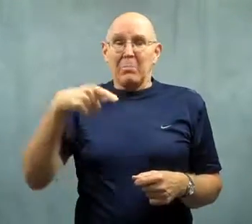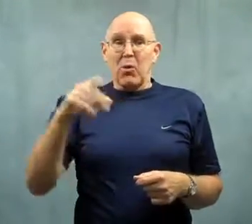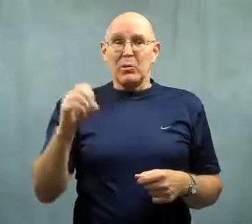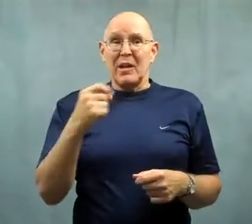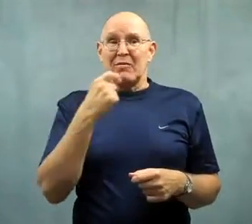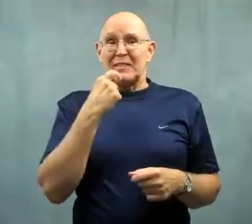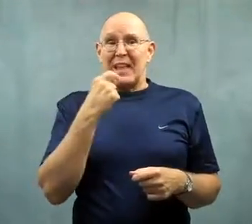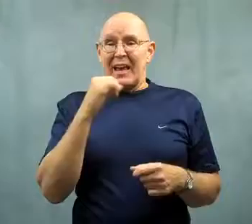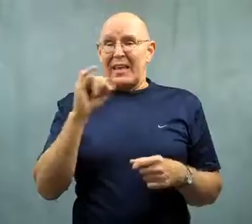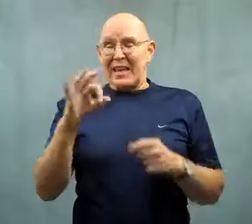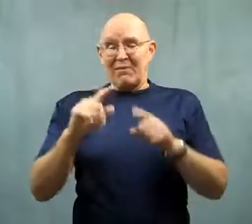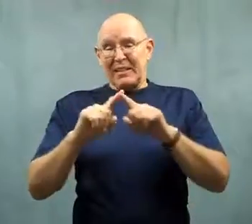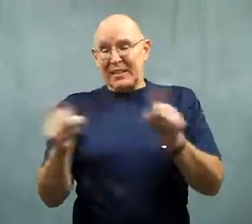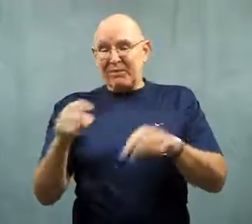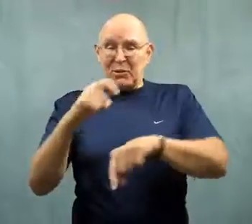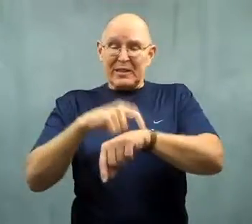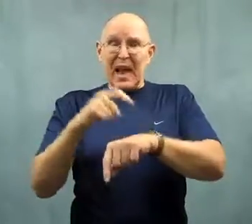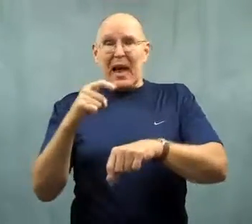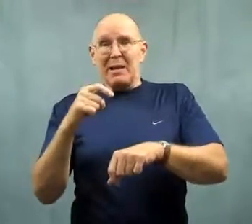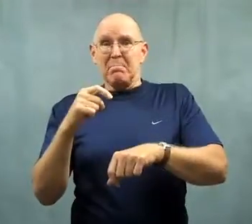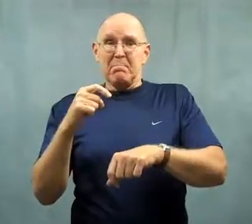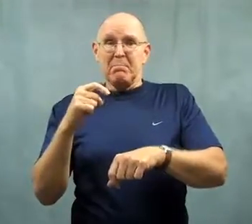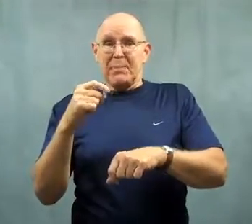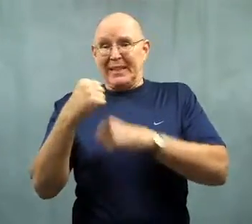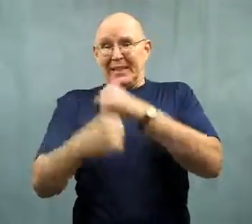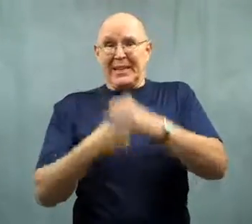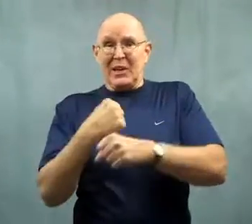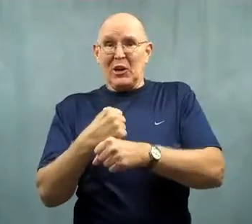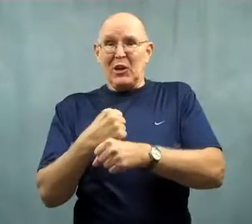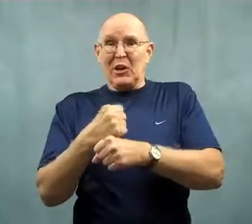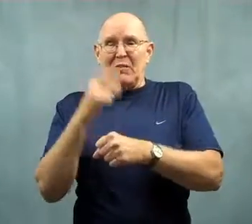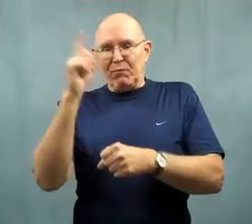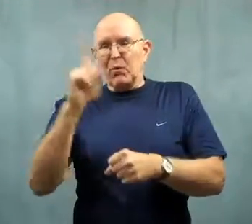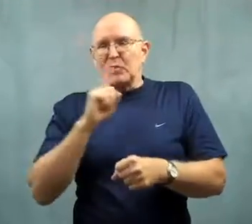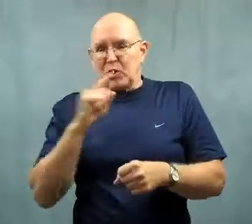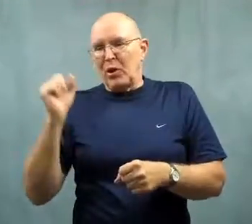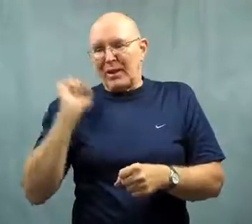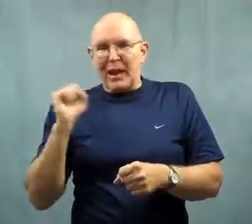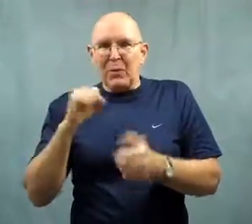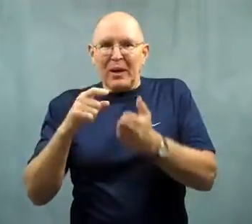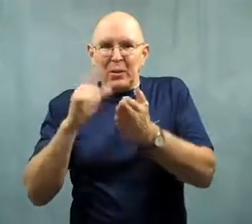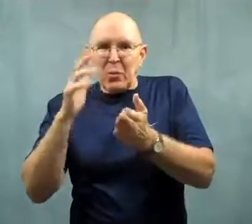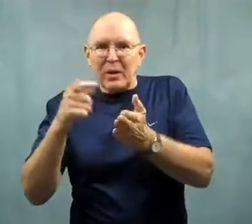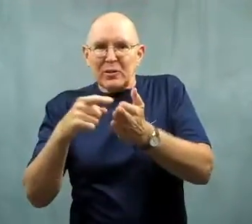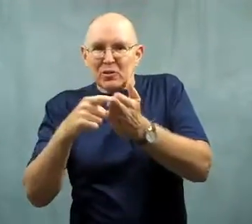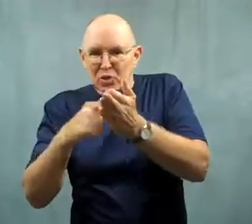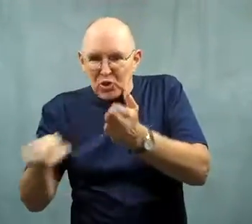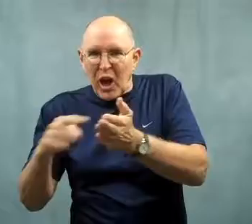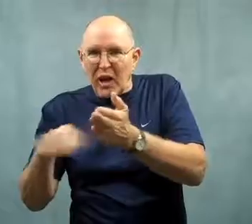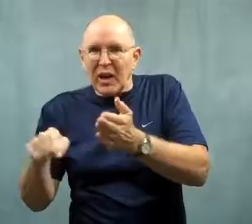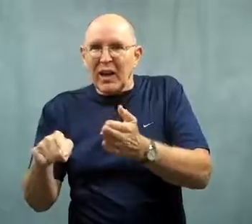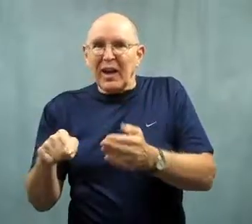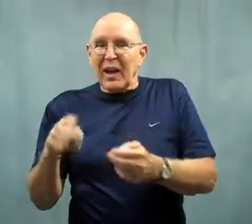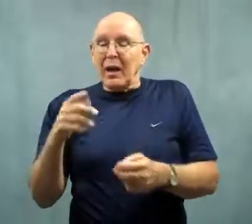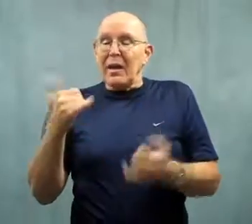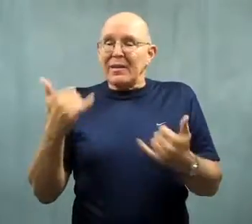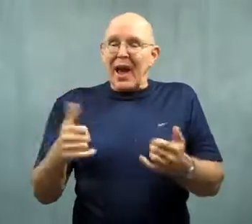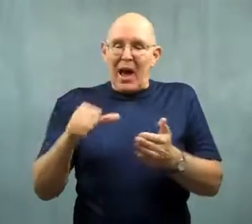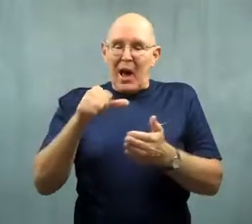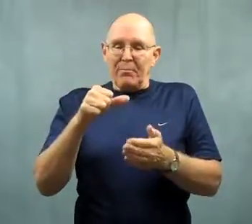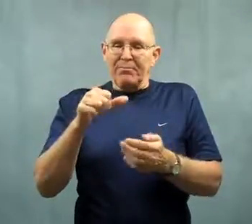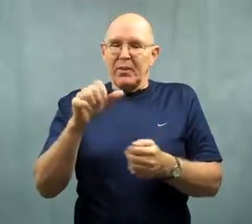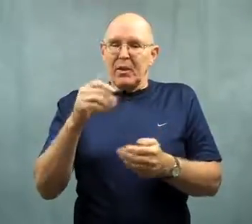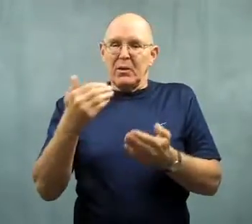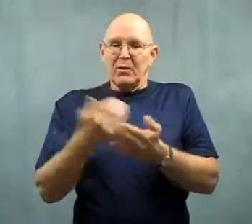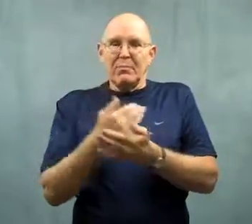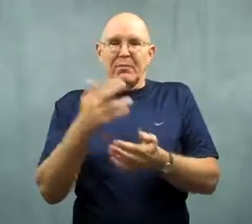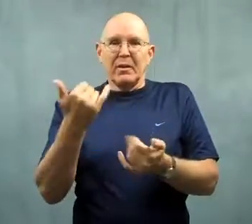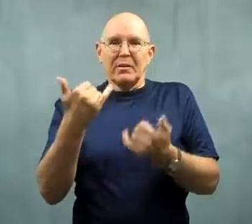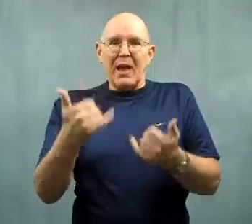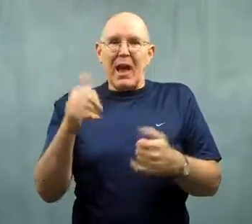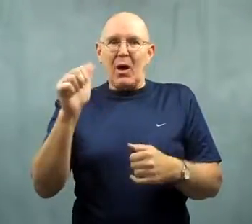The Post Office said if it had been a different time of year,